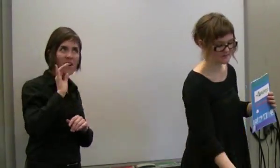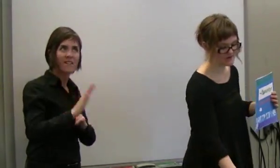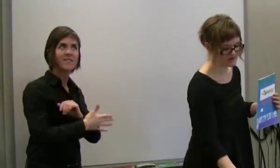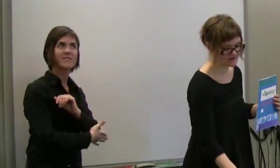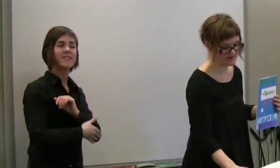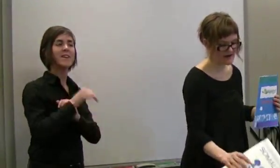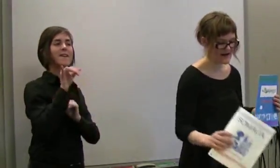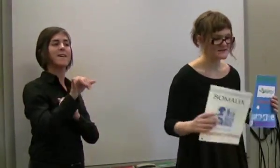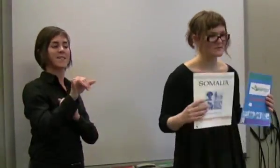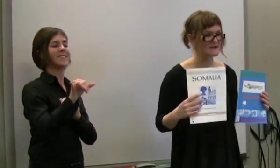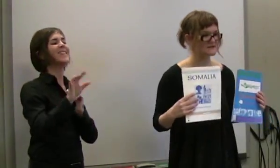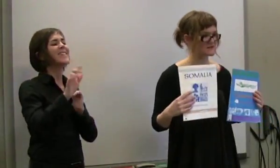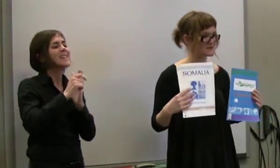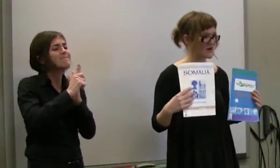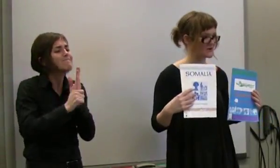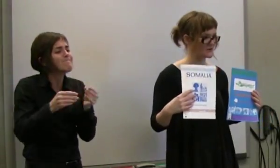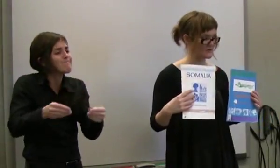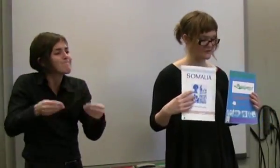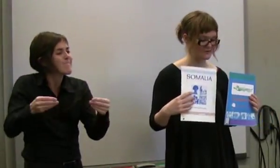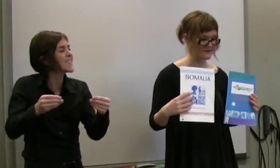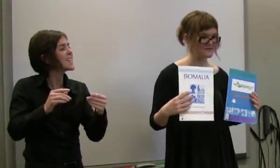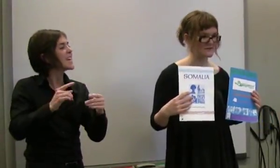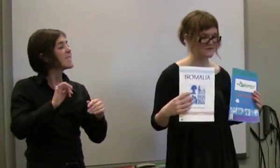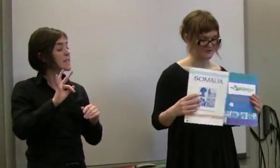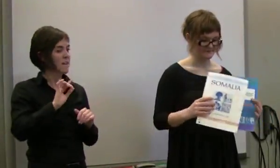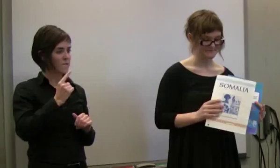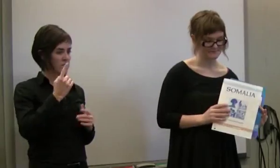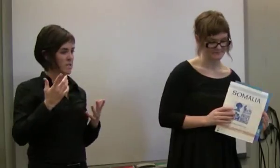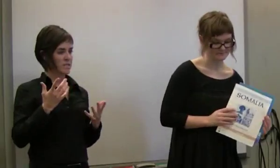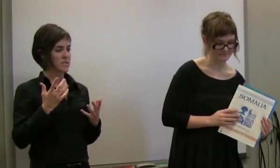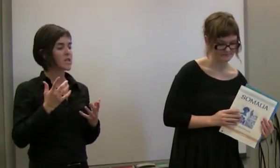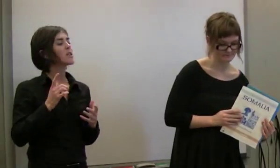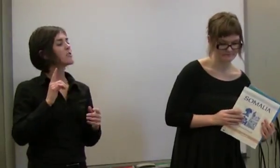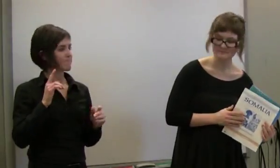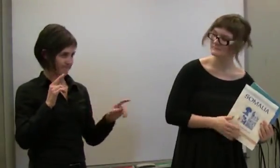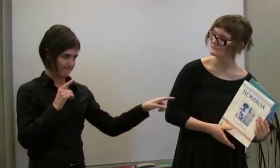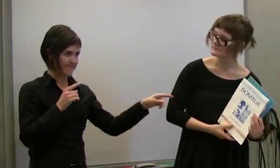This is a